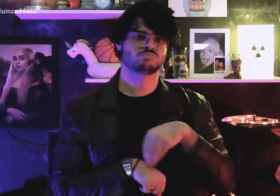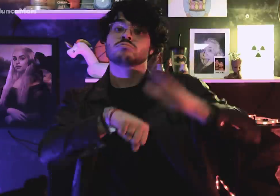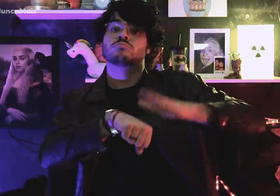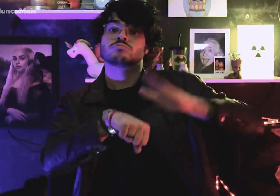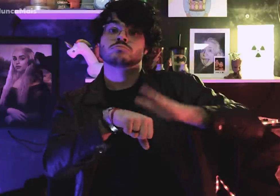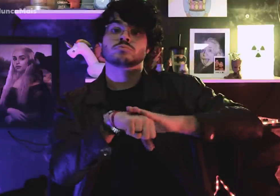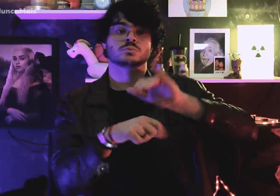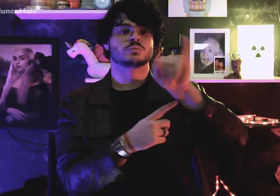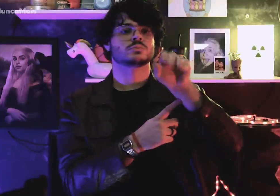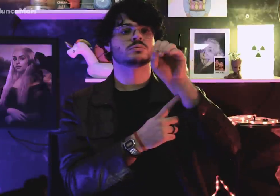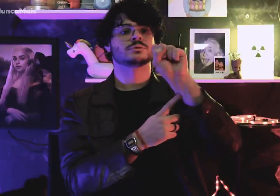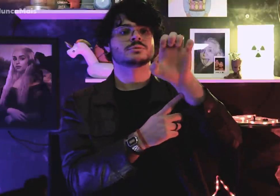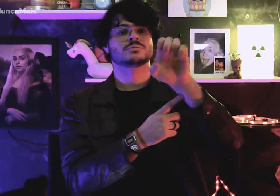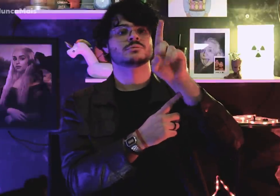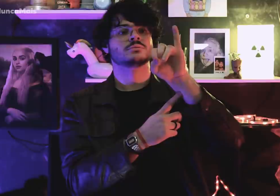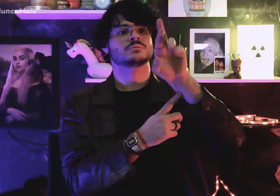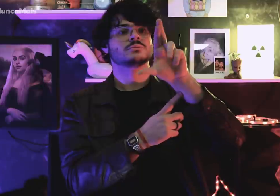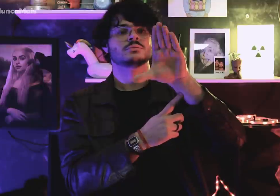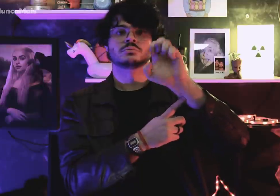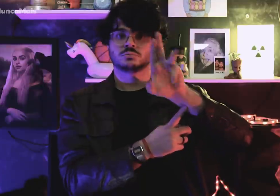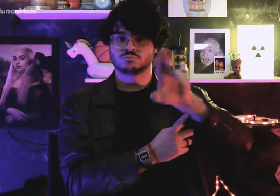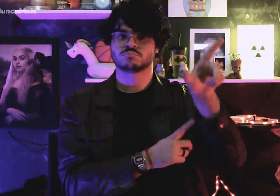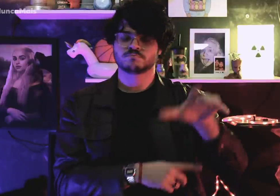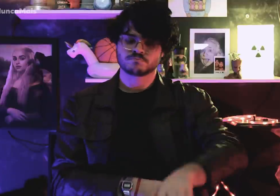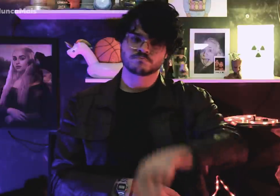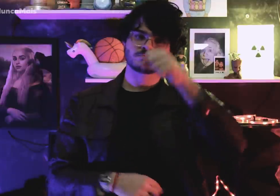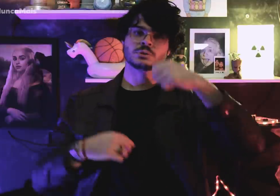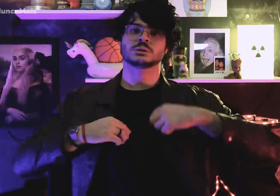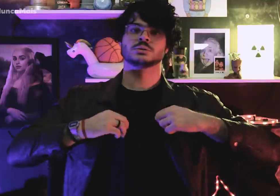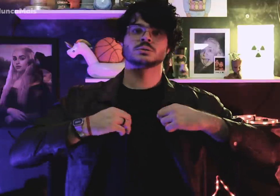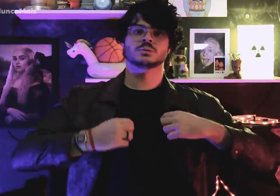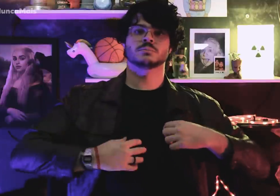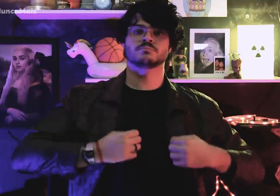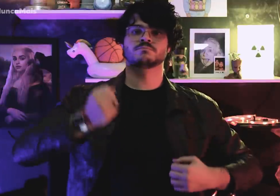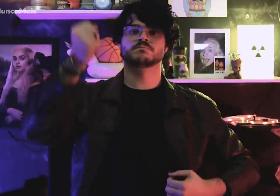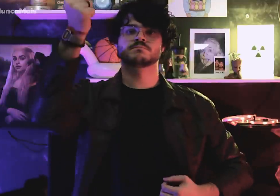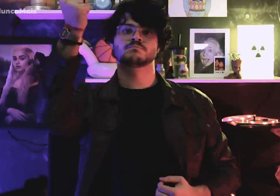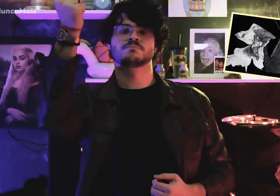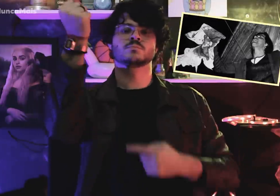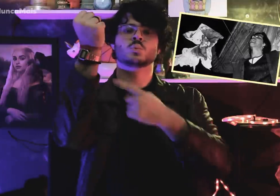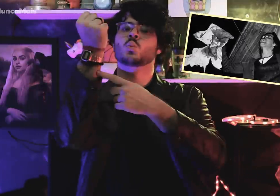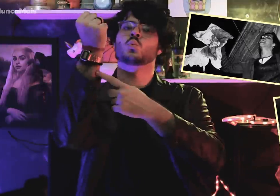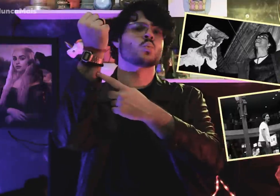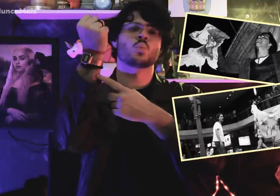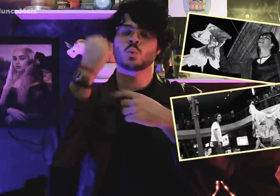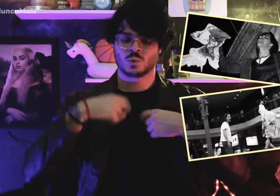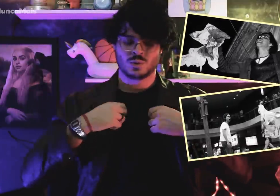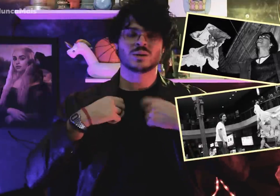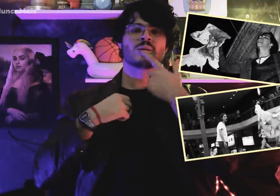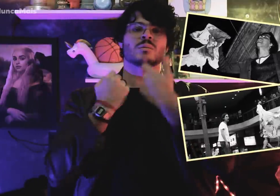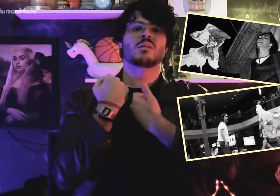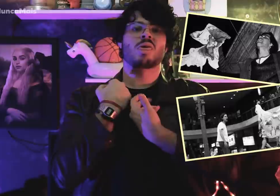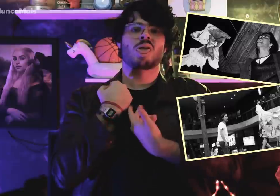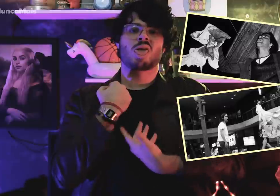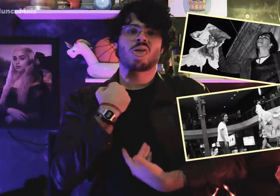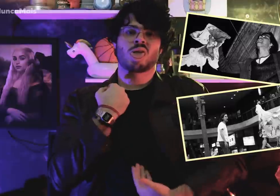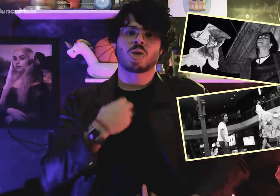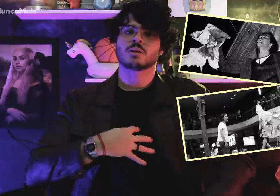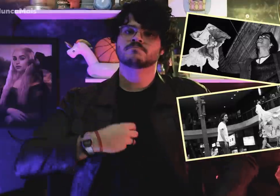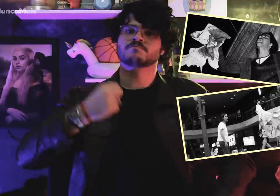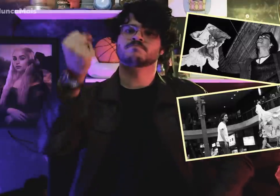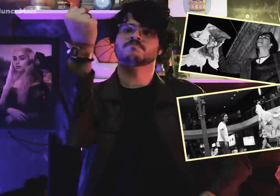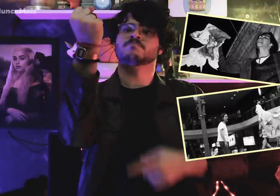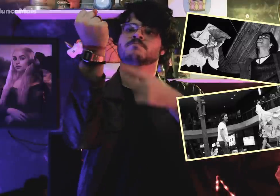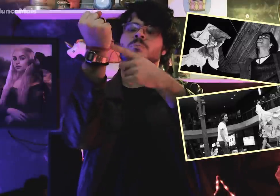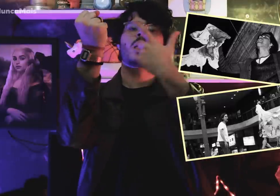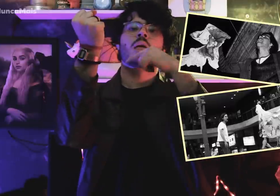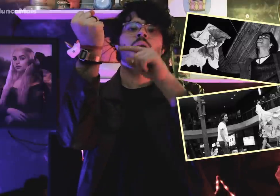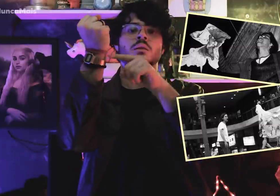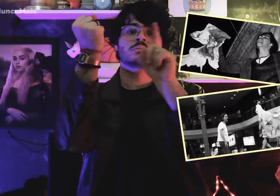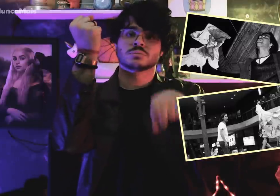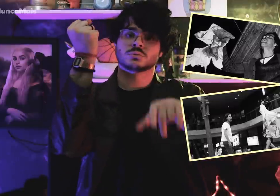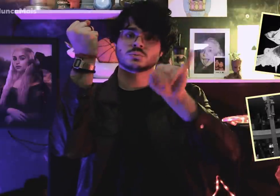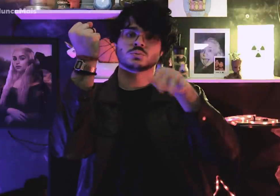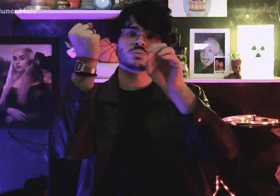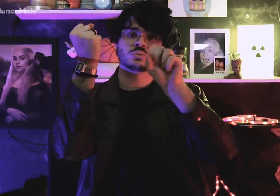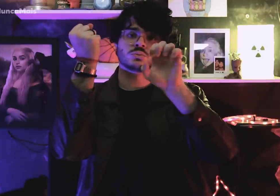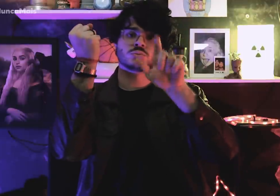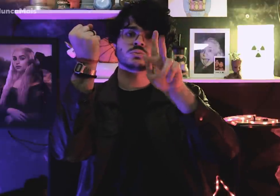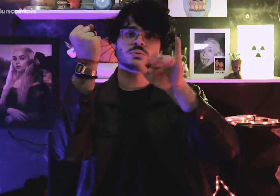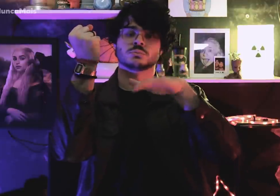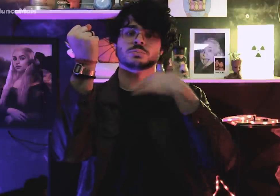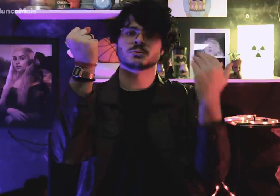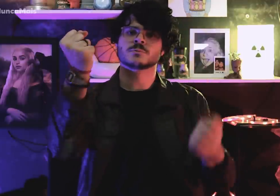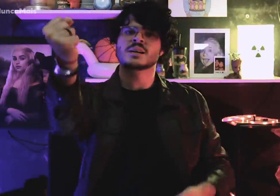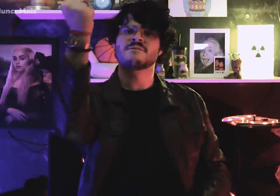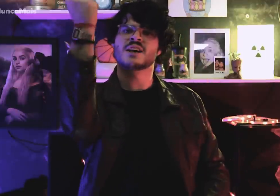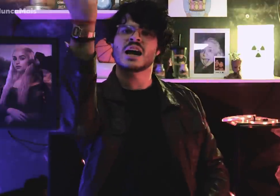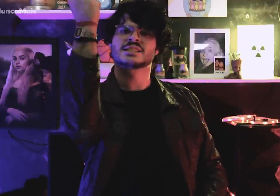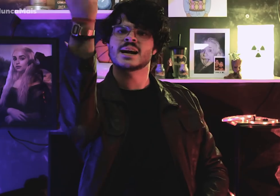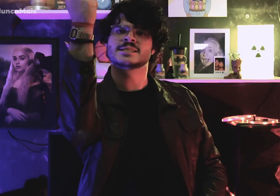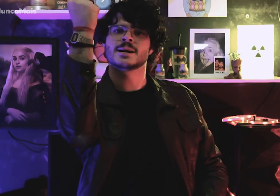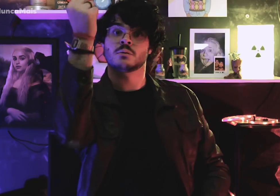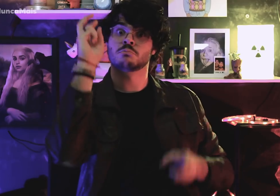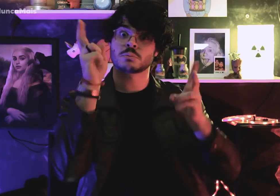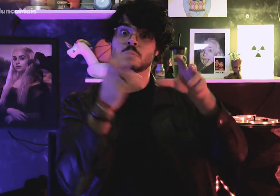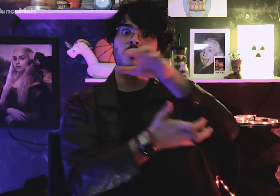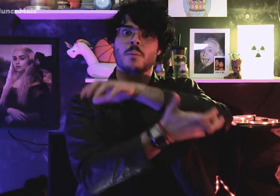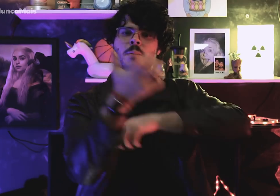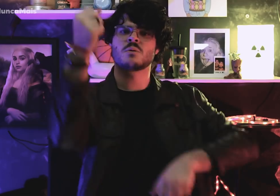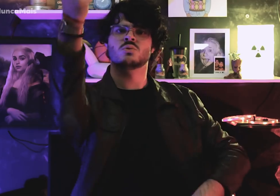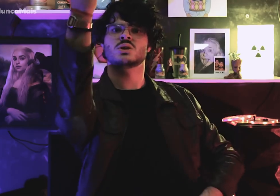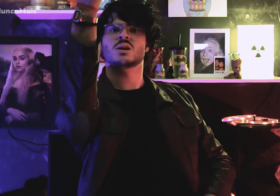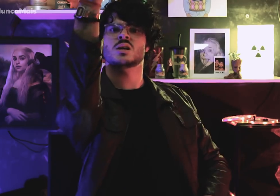It was José Dirceu who held the bloody shirt José Guimarães during the match.